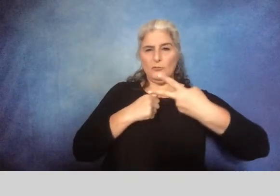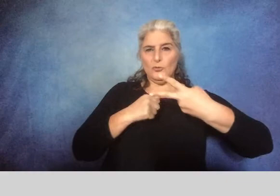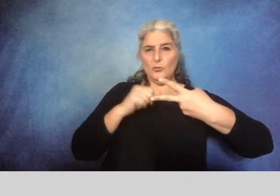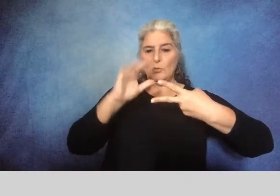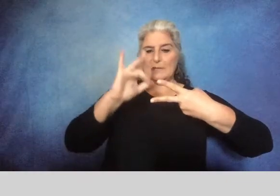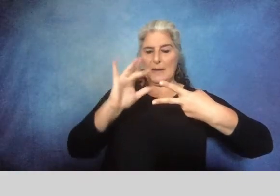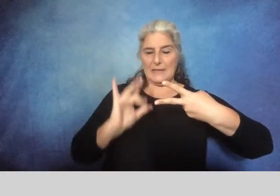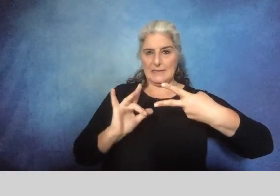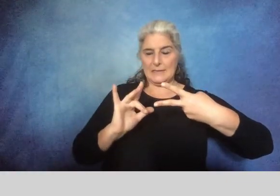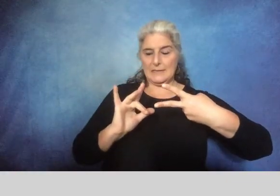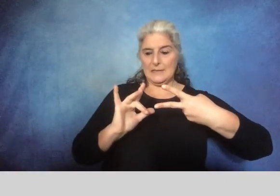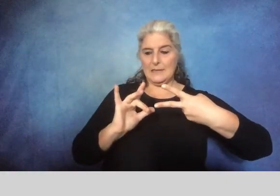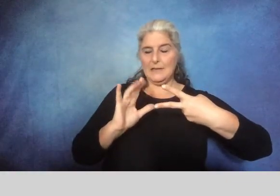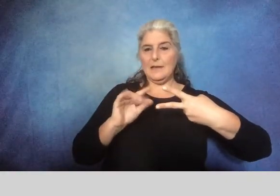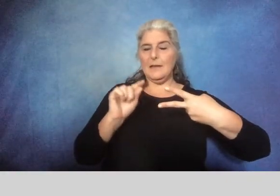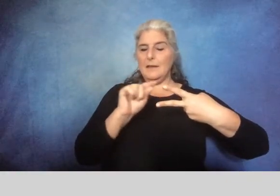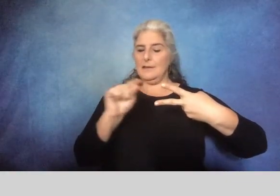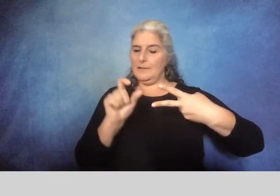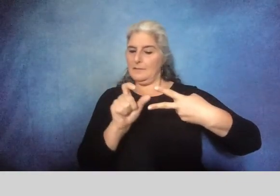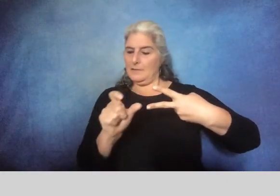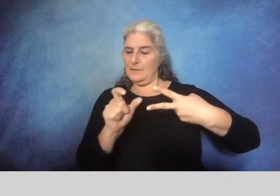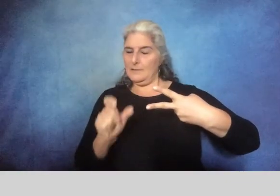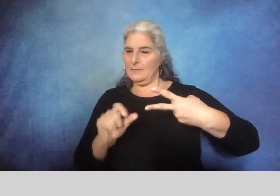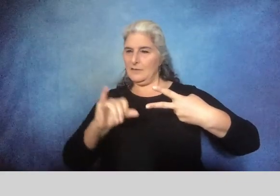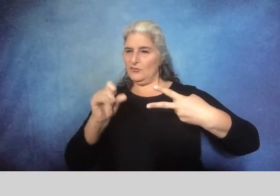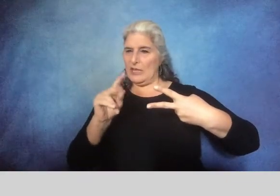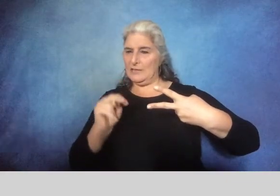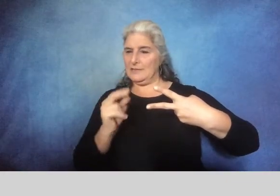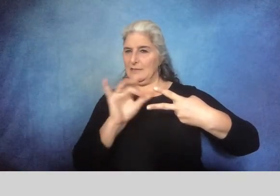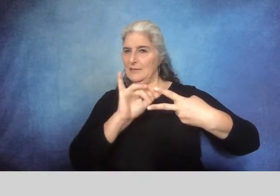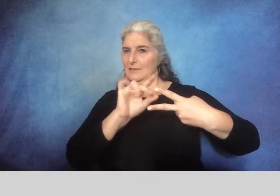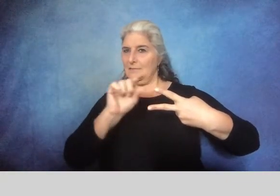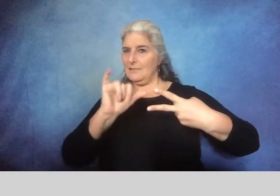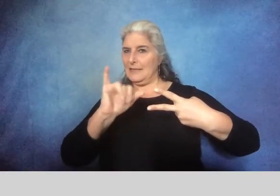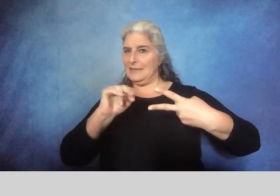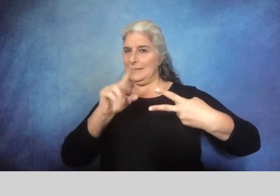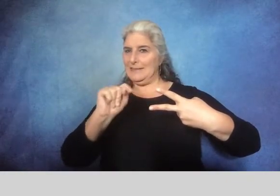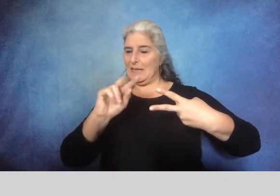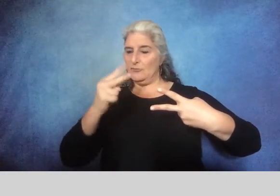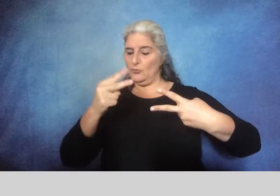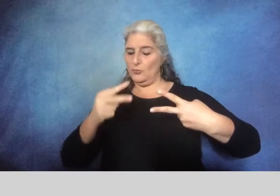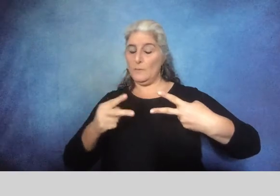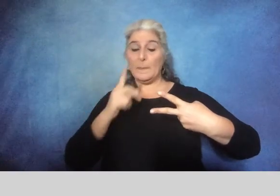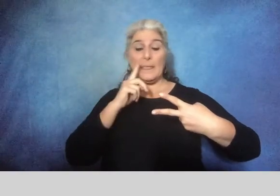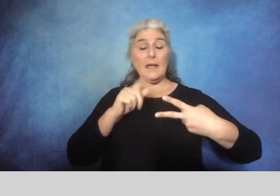and then the JSON indent has two. And second case it is outputting the data with indent as four.